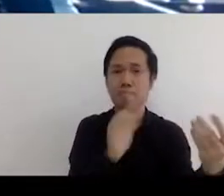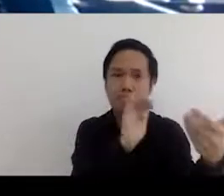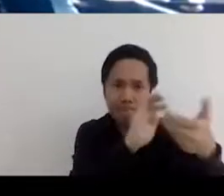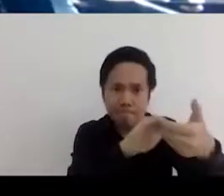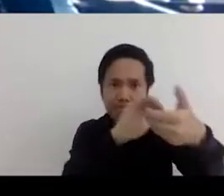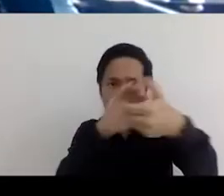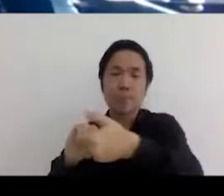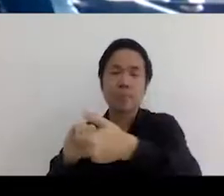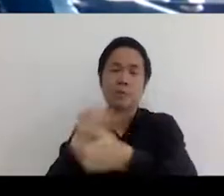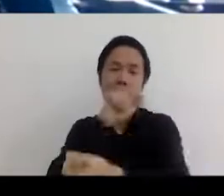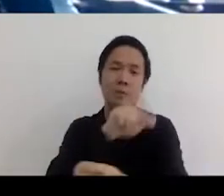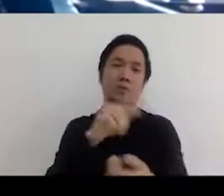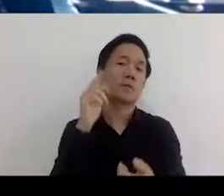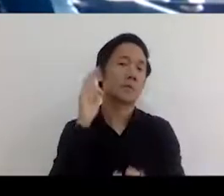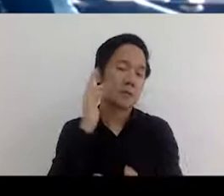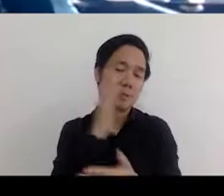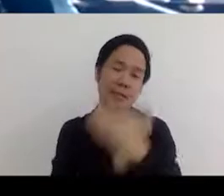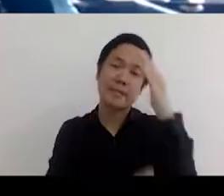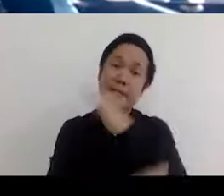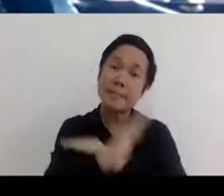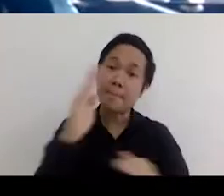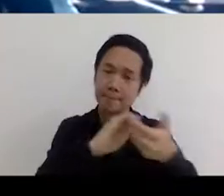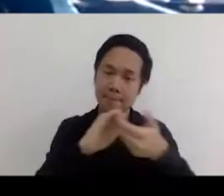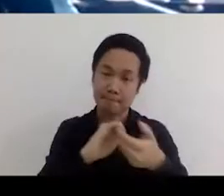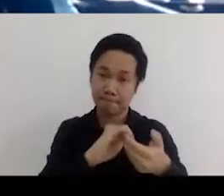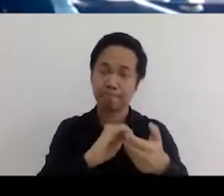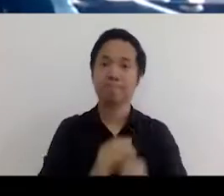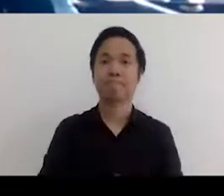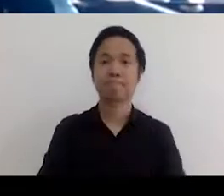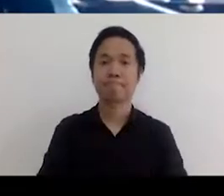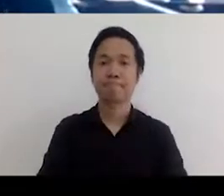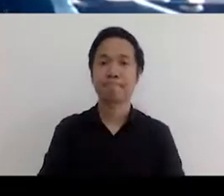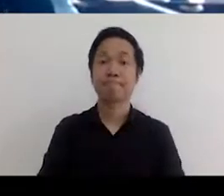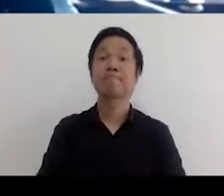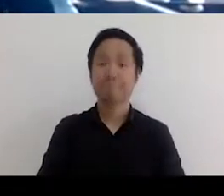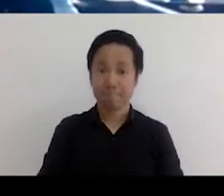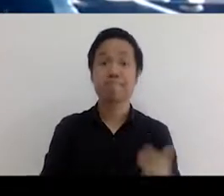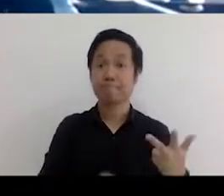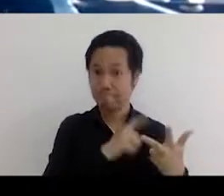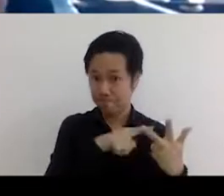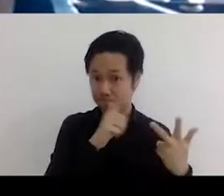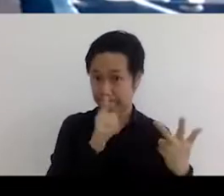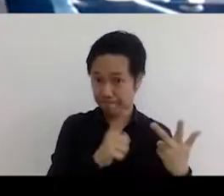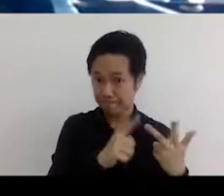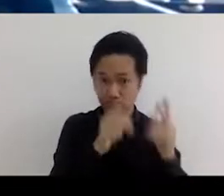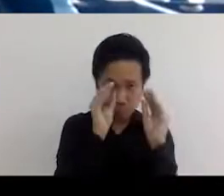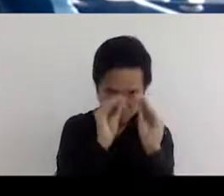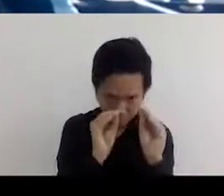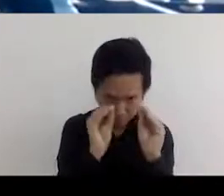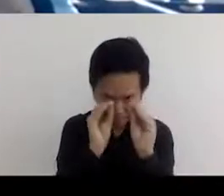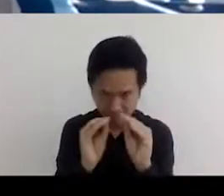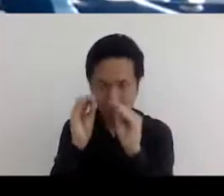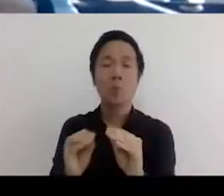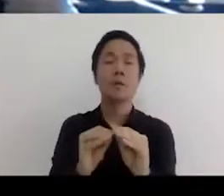what they have to do, how they can incorporate this into a program and we have of course a disability approach to human rights, to procurement,